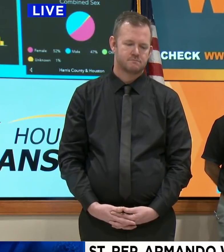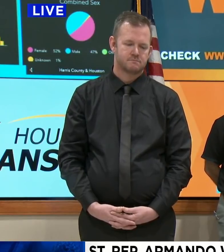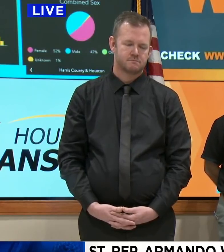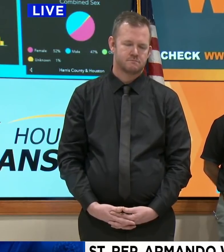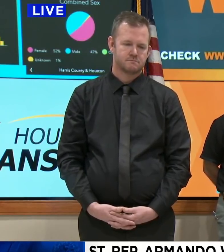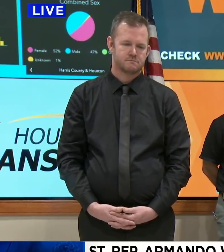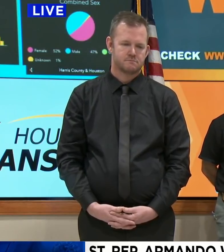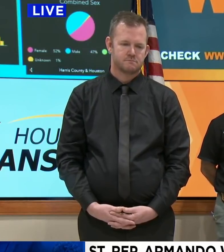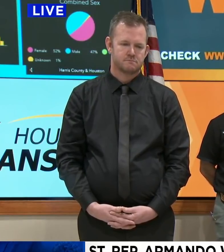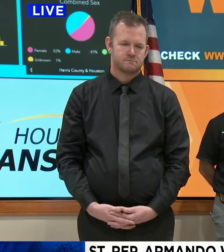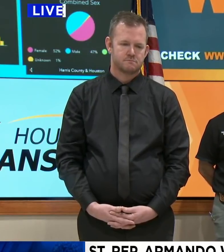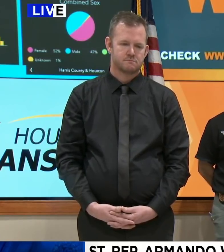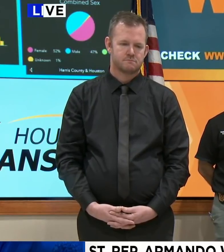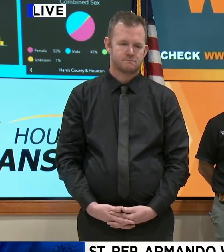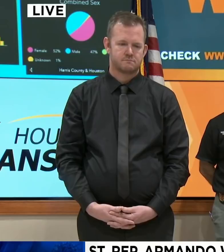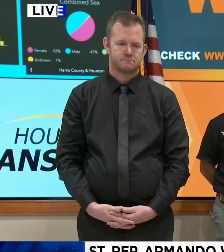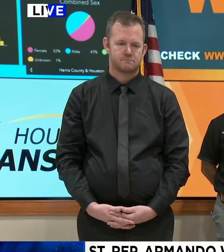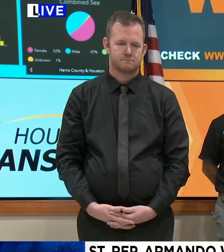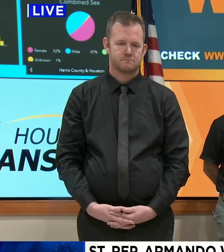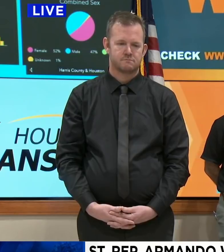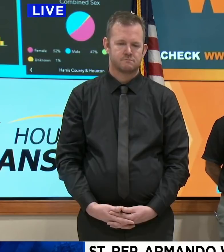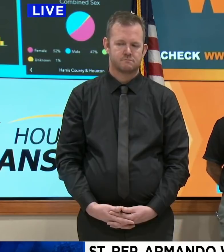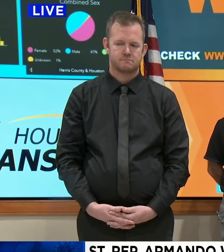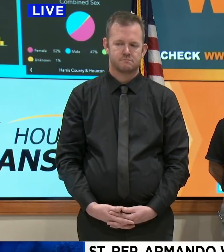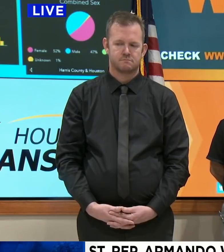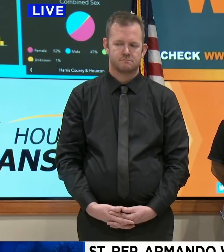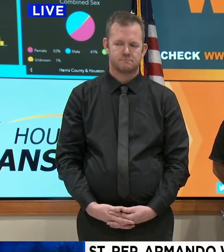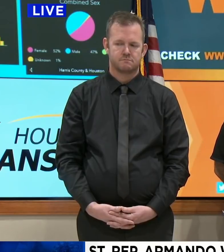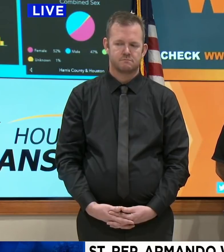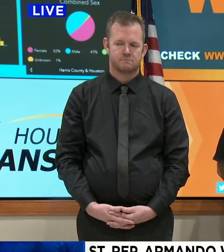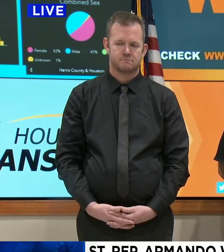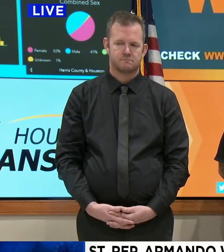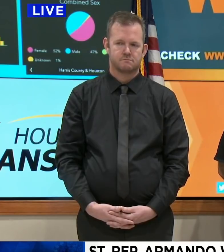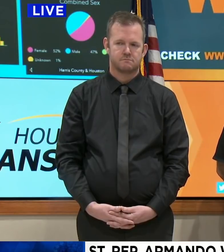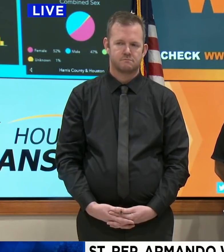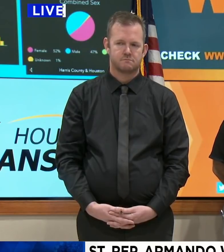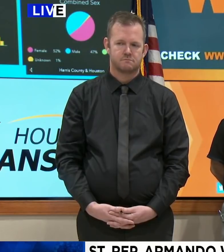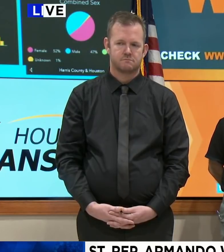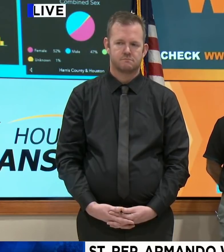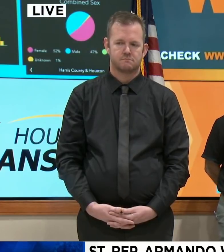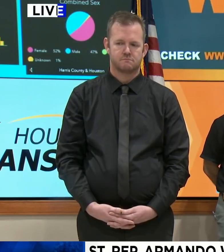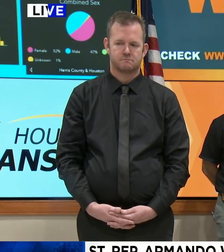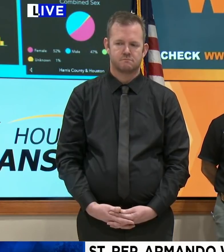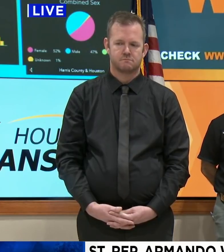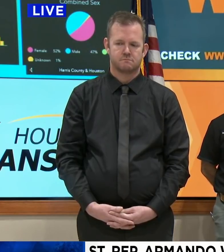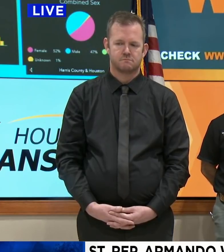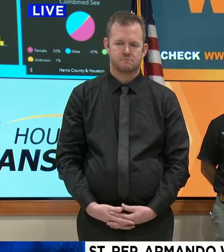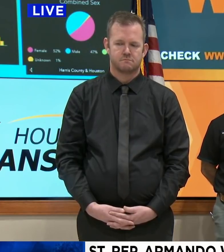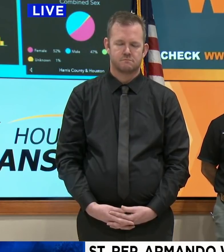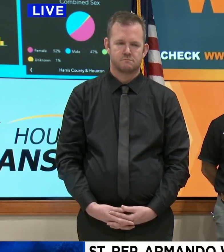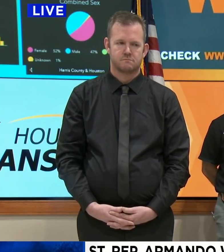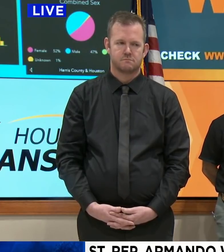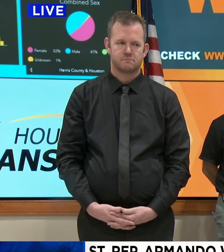going to be a coordinated effort between the city and the effort between the city and the county as we county as we go forward. It will have to be go forward. It will have to be inclusive it will have to be inclusive it will have to be coordinated and it will have to